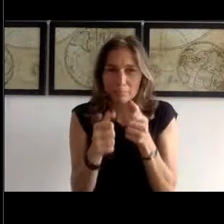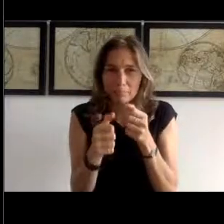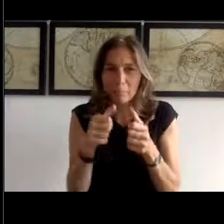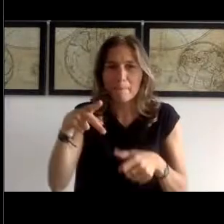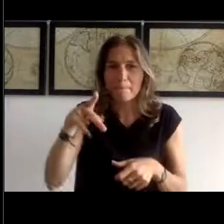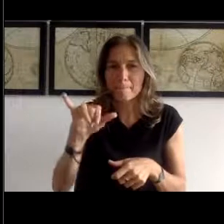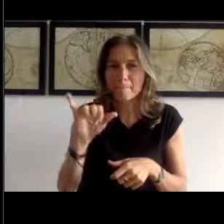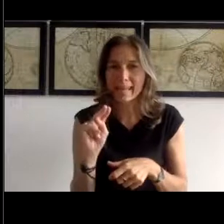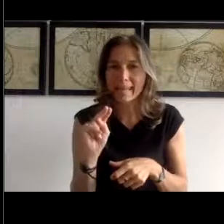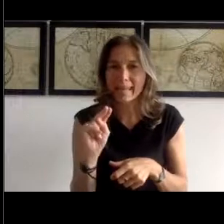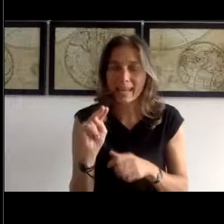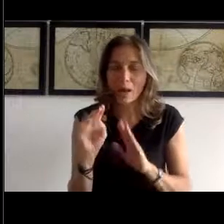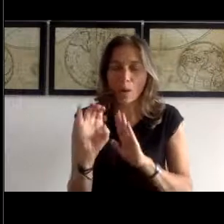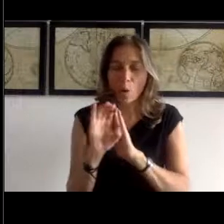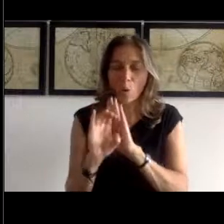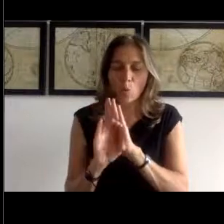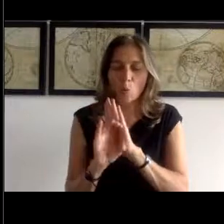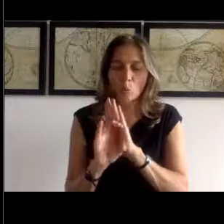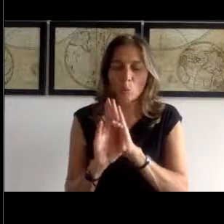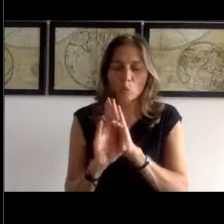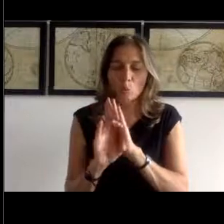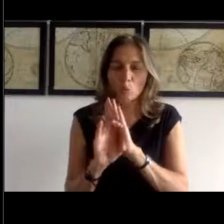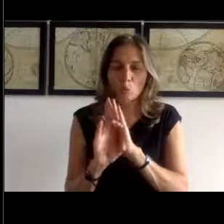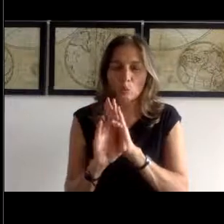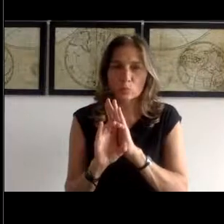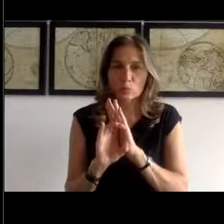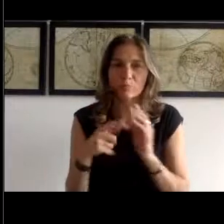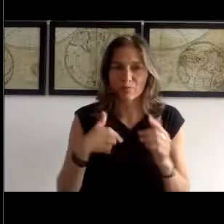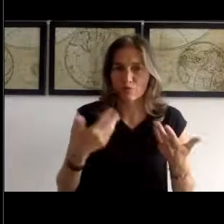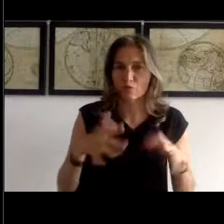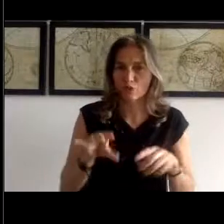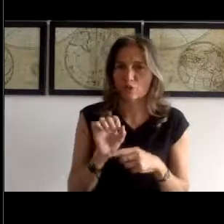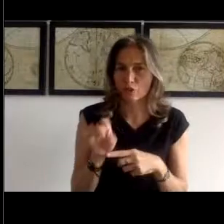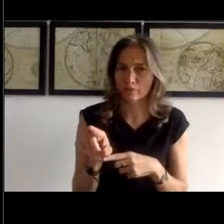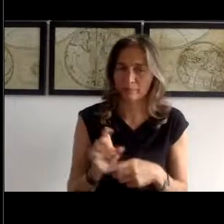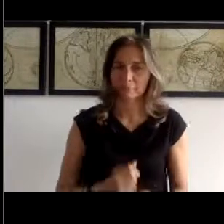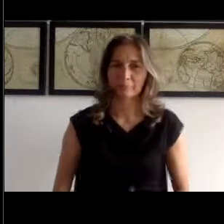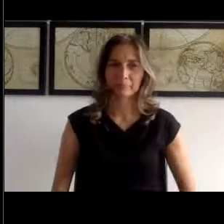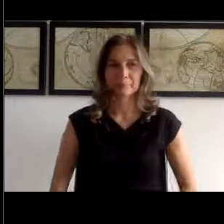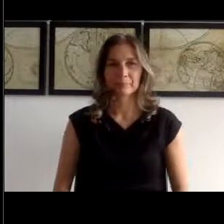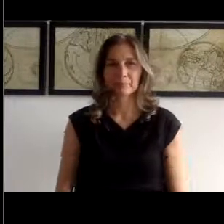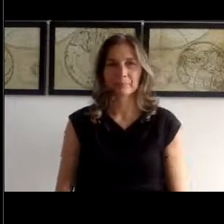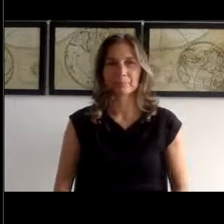for students to feel more comfortable to go abroad. And to help them prepare the mobility.